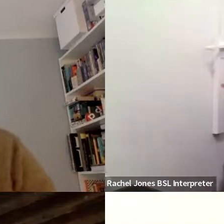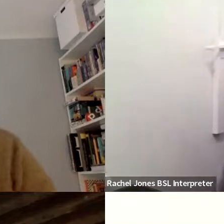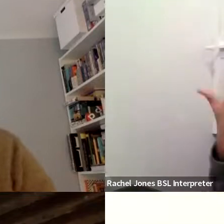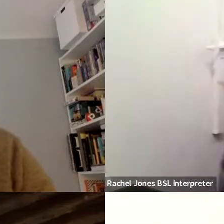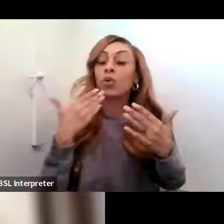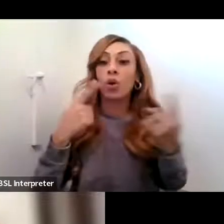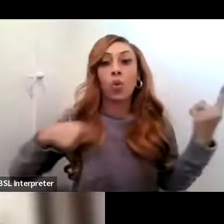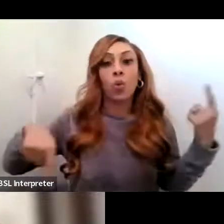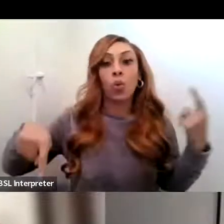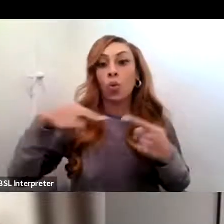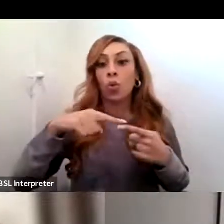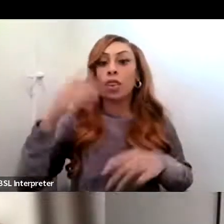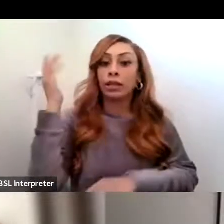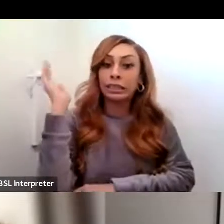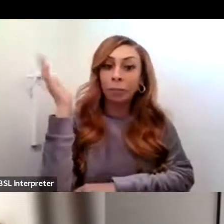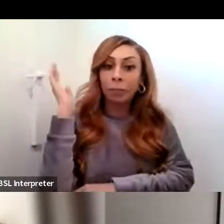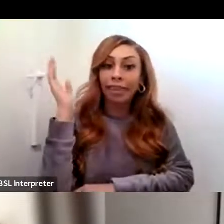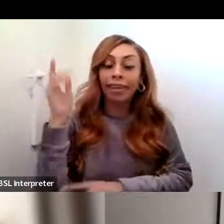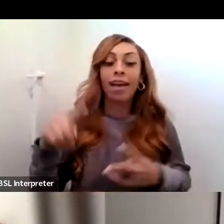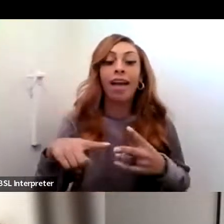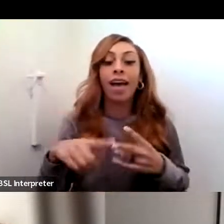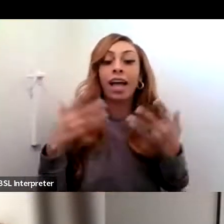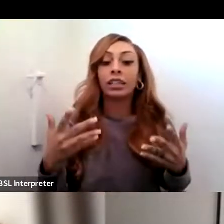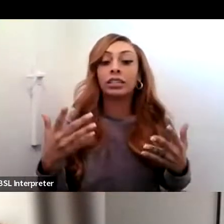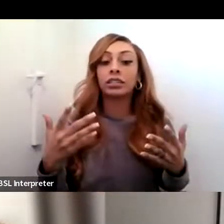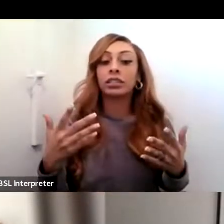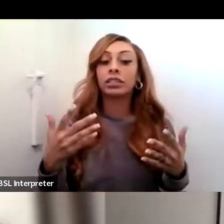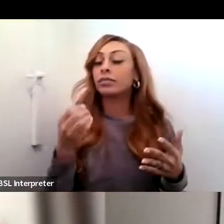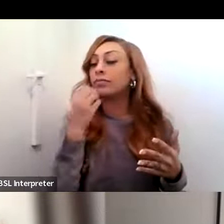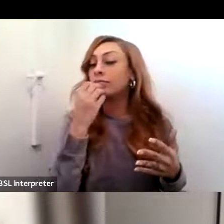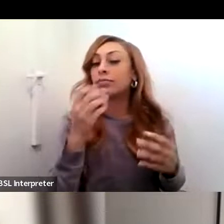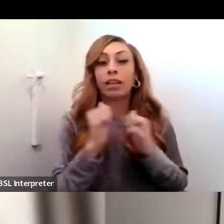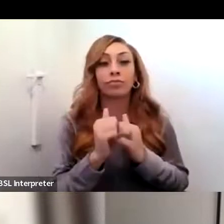to everyone who has spoken today, it's been really, really appreciated,